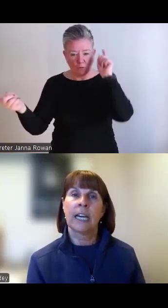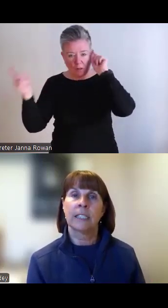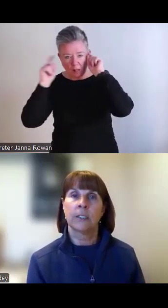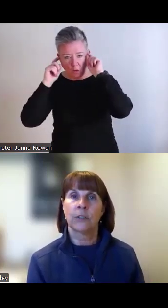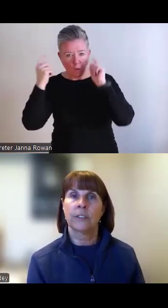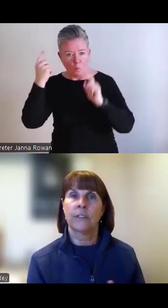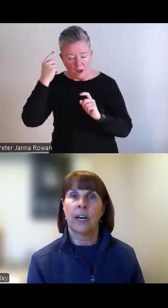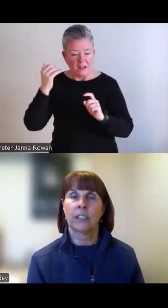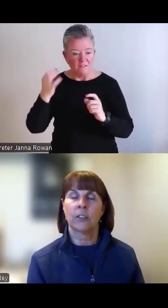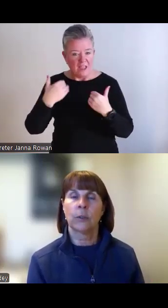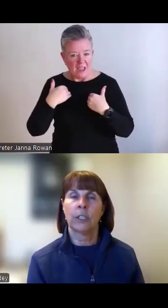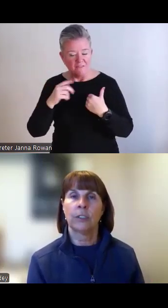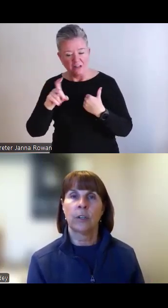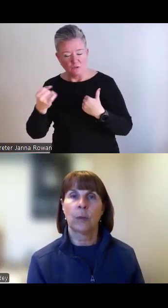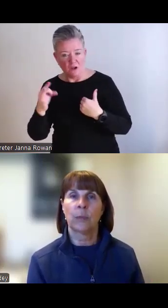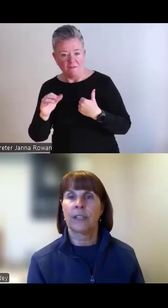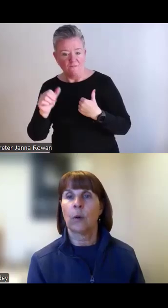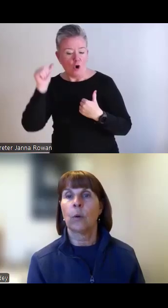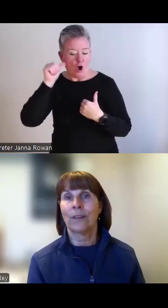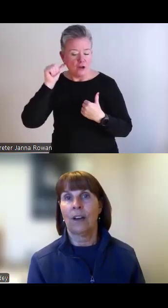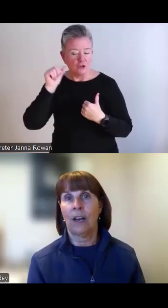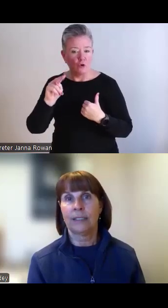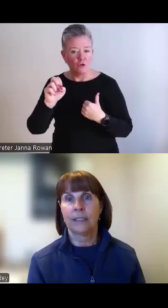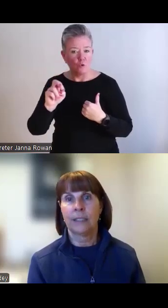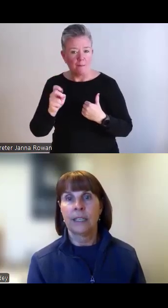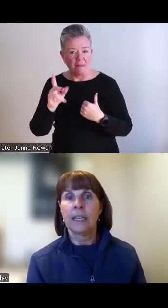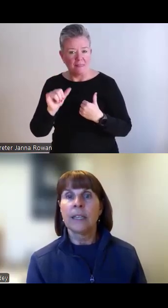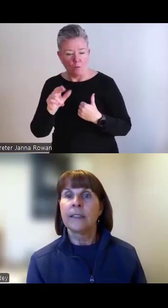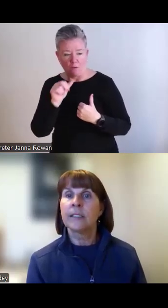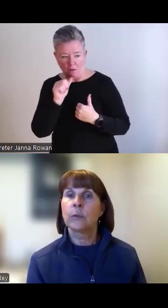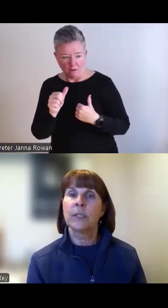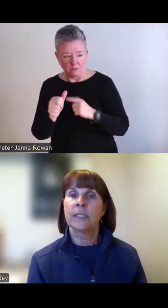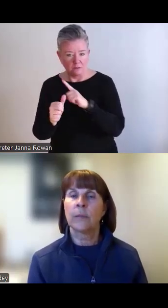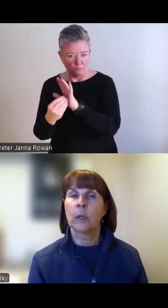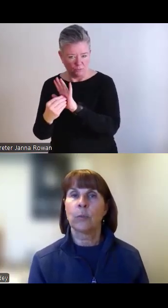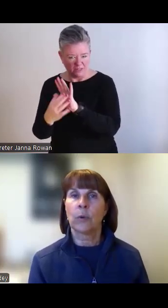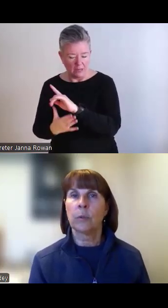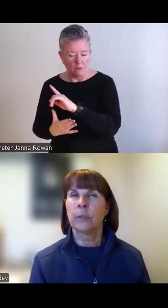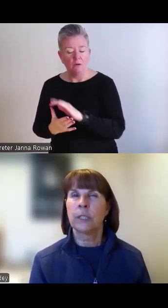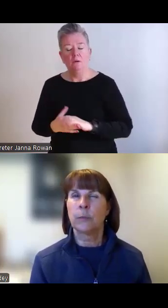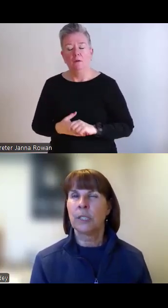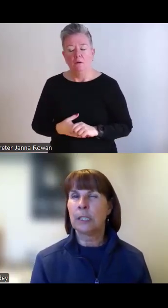have a diagnosis of auditory neuropathy or not. This would be something probably could